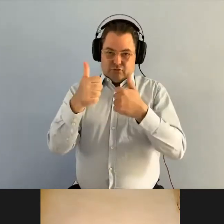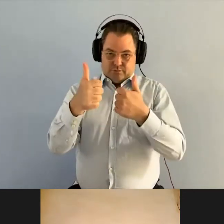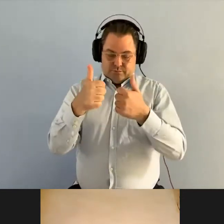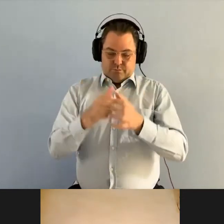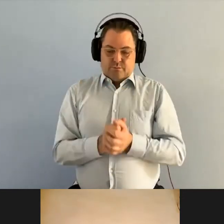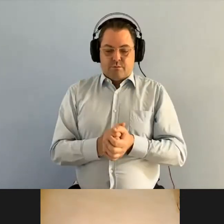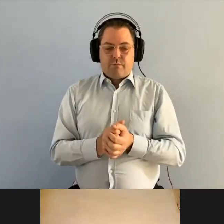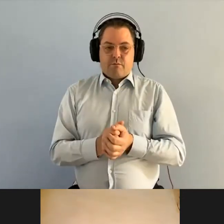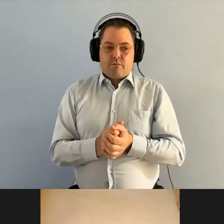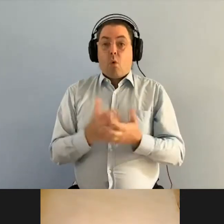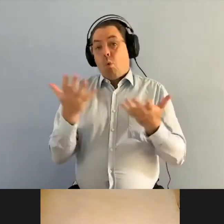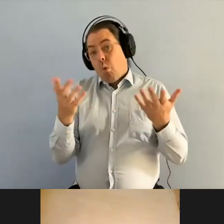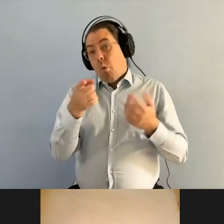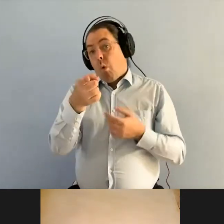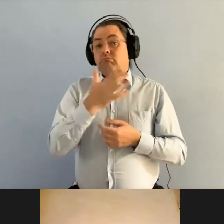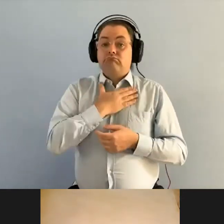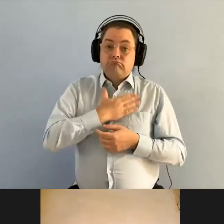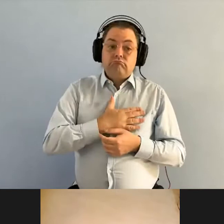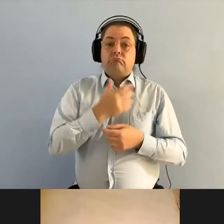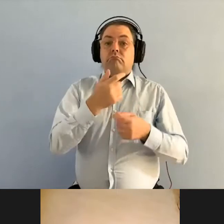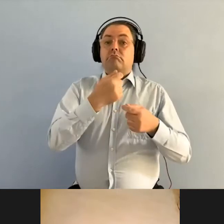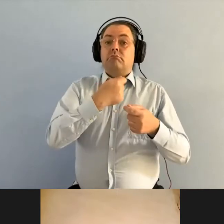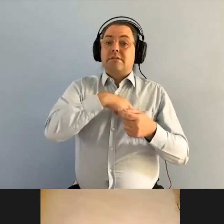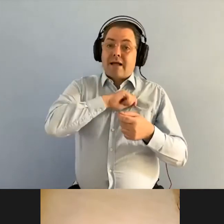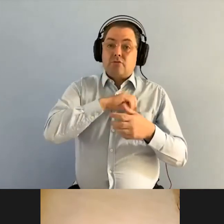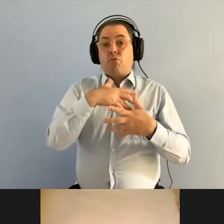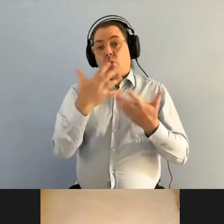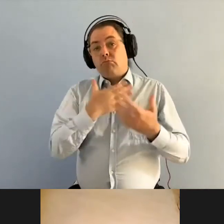to hear the language interpretation. Make sure to choose the English